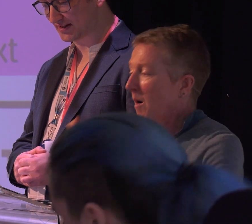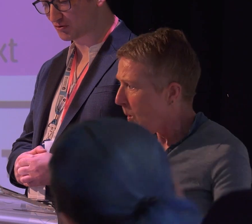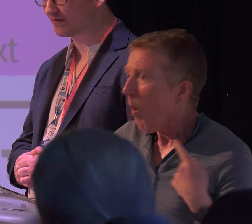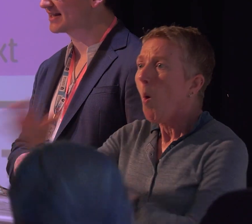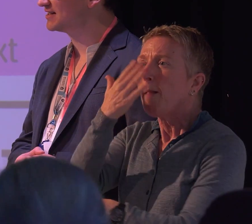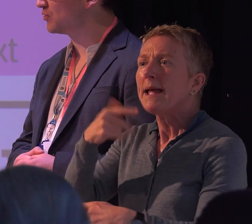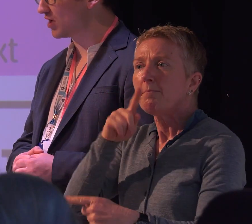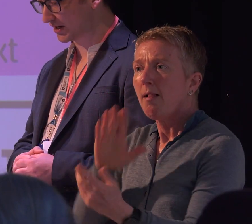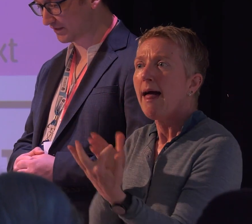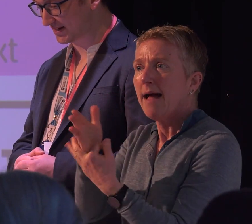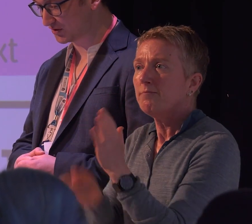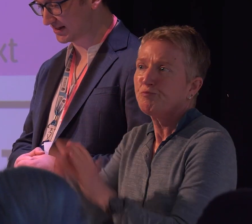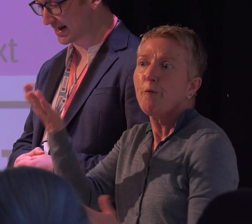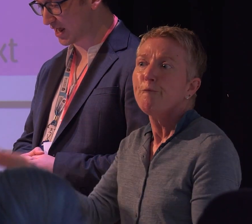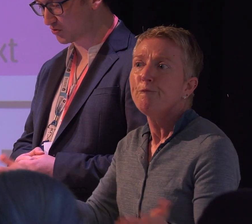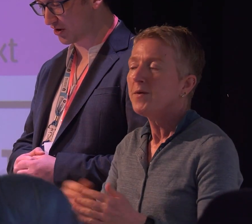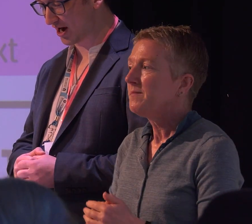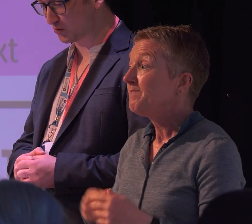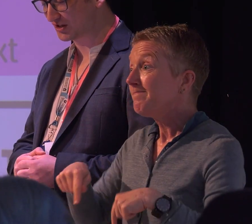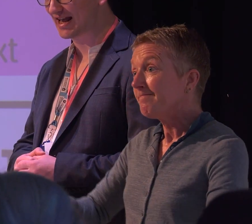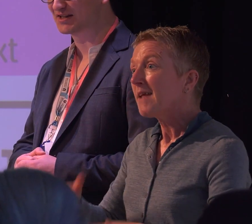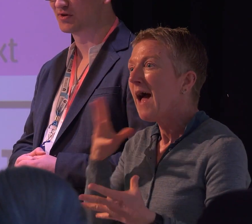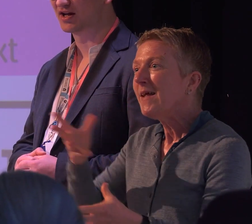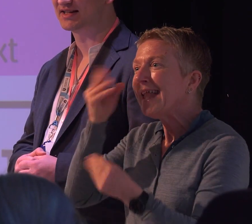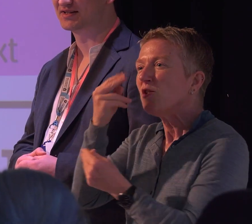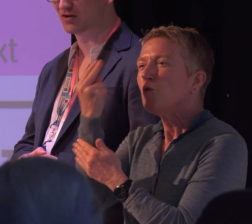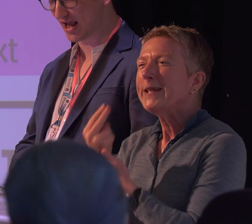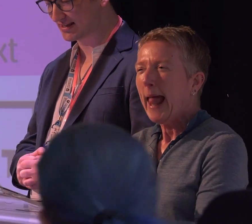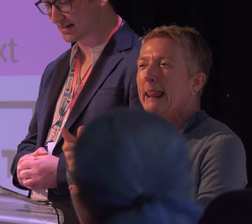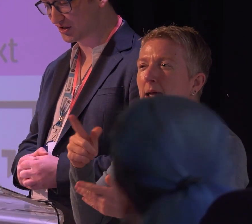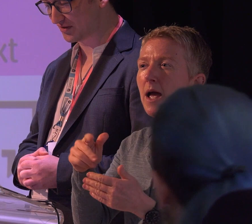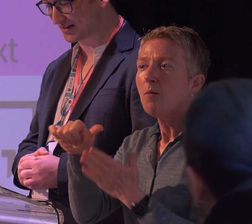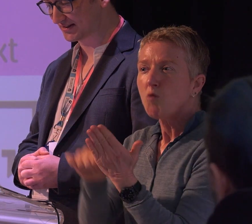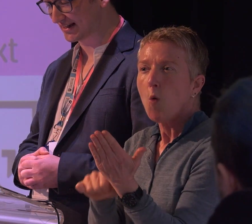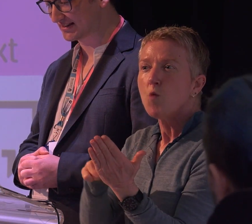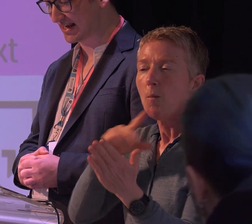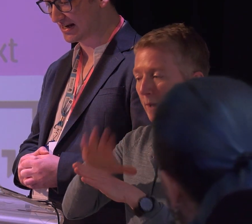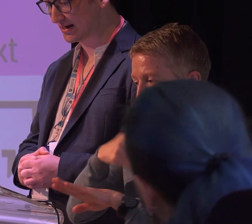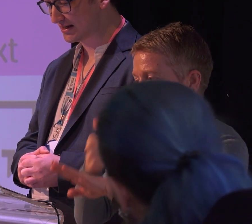This is reflected in the work of the SENsory Atelier programme which Attenborough Arts Centre created in 2016